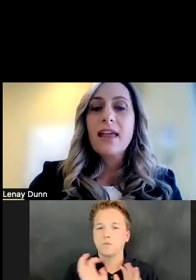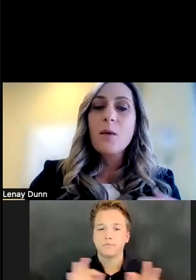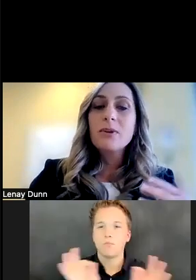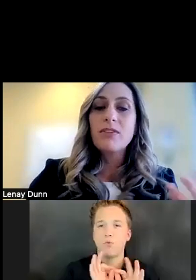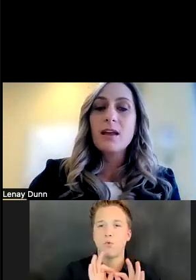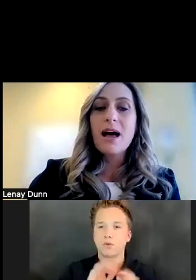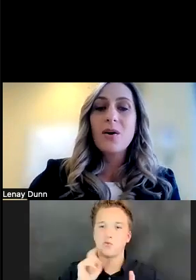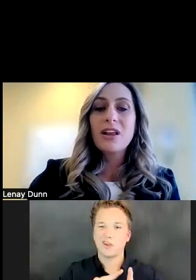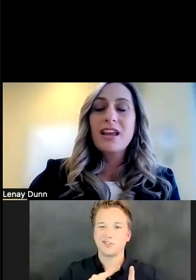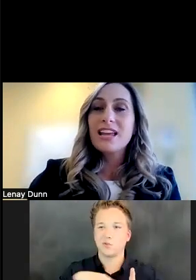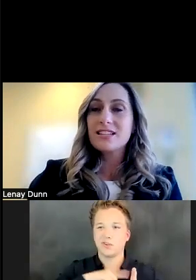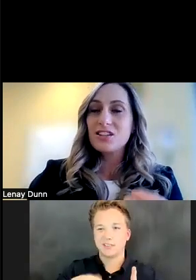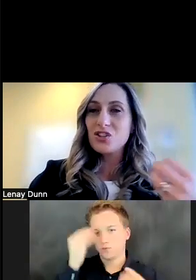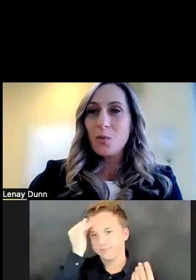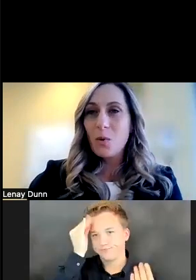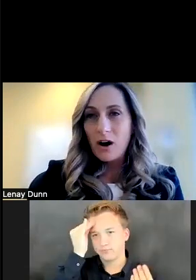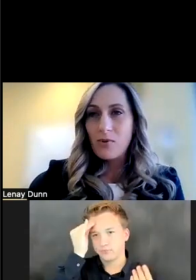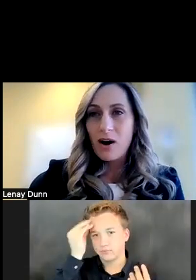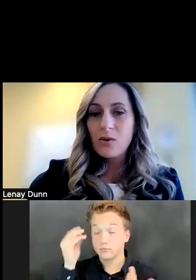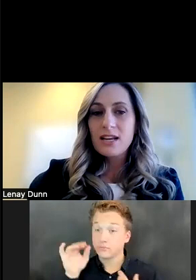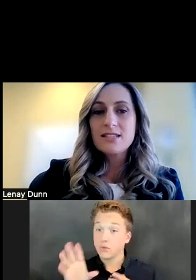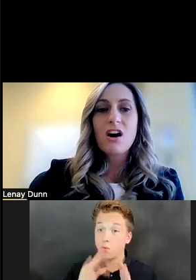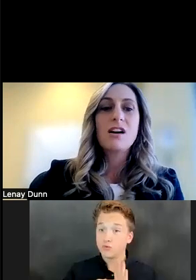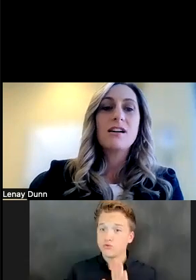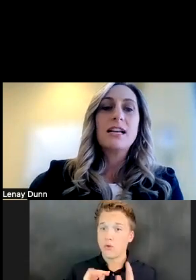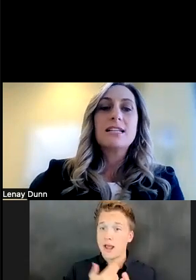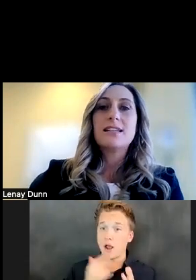They help you think about: Does it show what our priorities are?